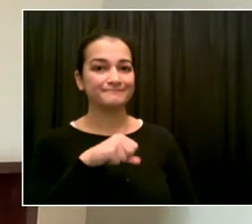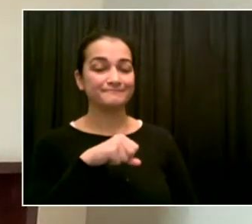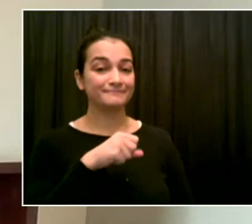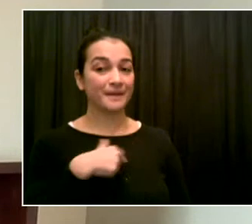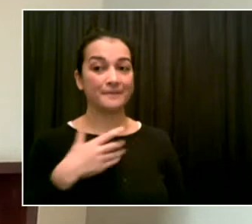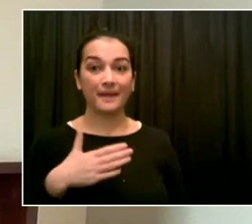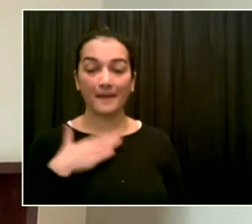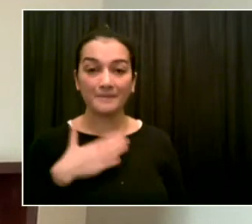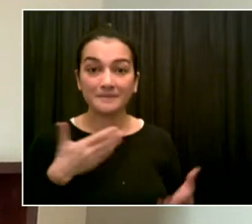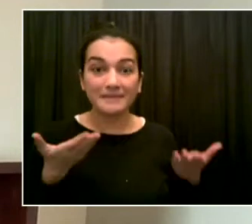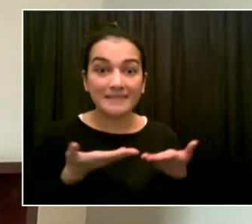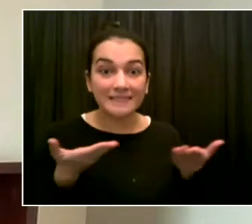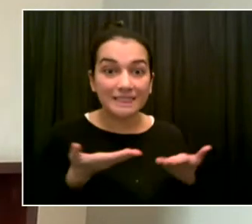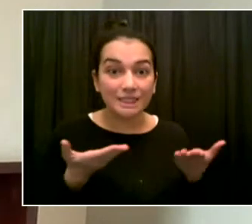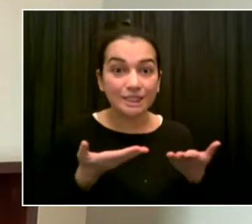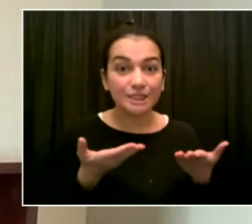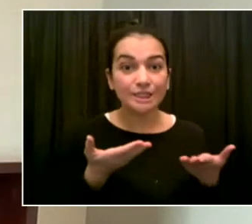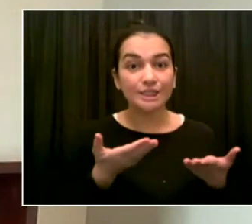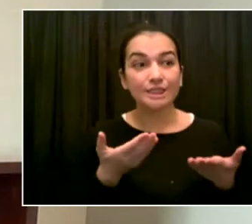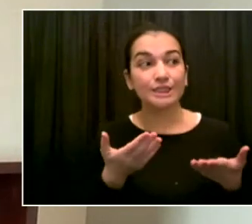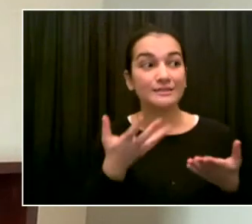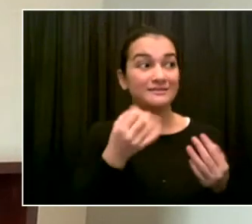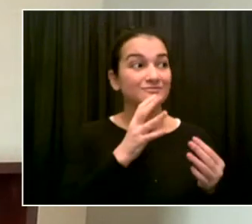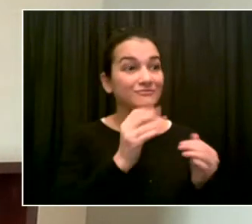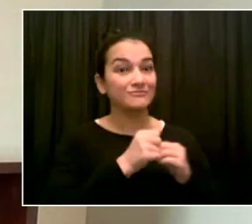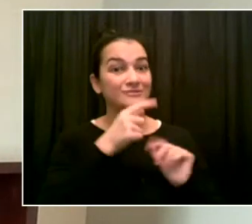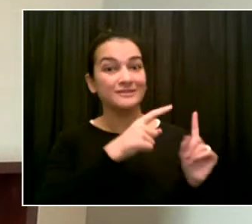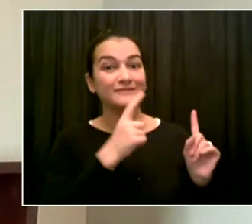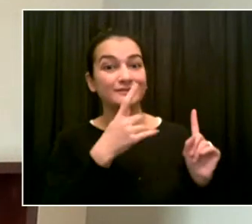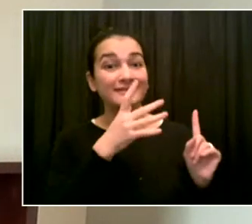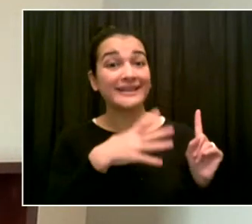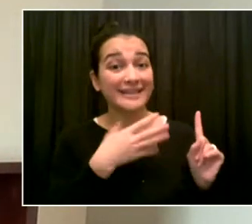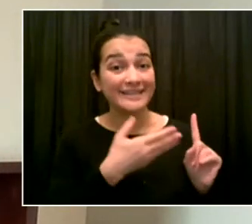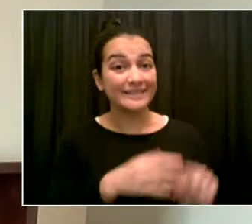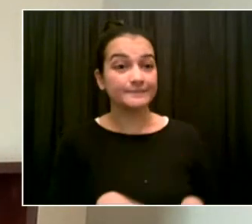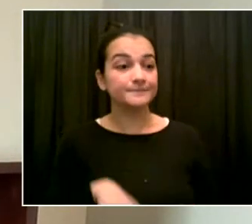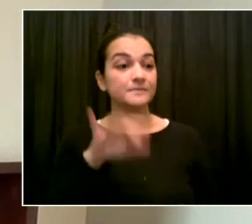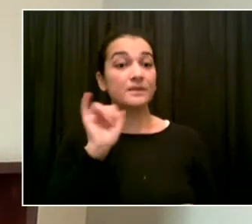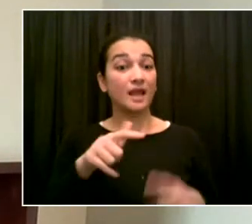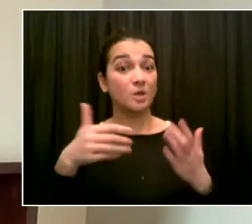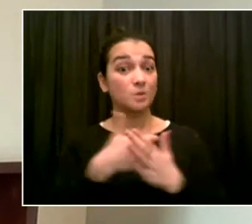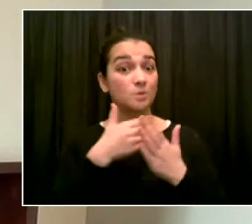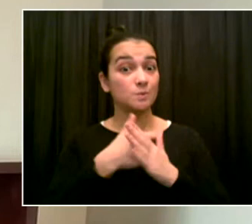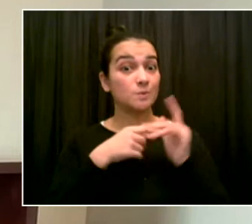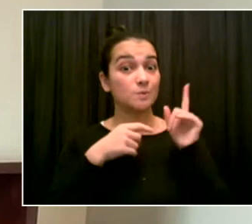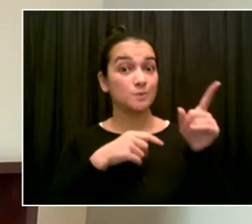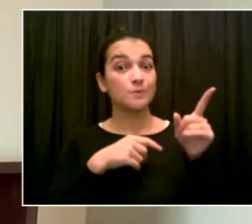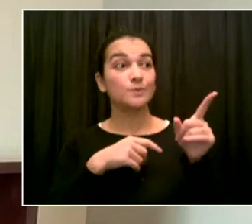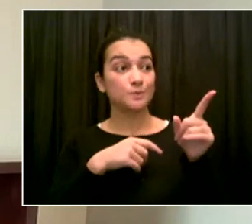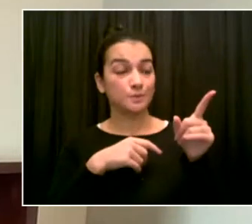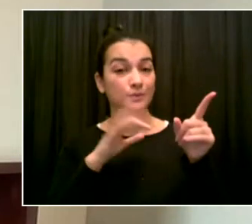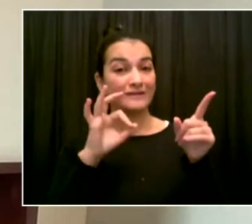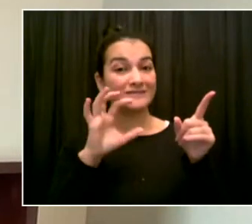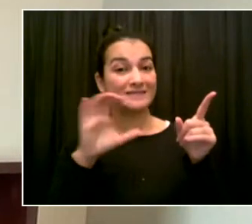THIS INVITATION. I'M ESPECIALLY PLEASED TO BE HERE TO TALK ABOUT THIS IMPORTANT